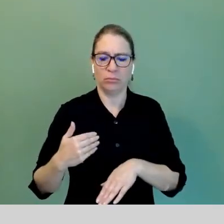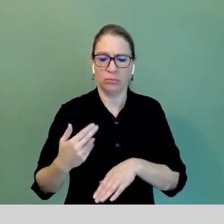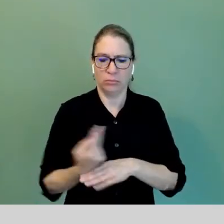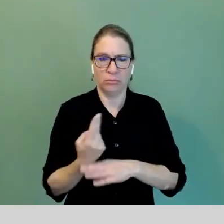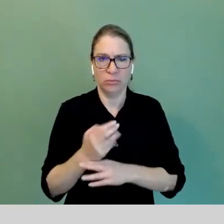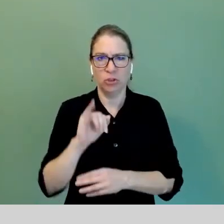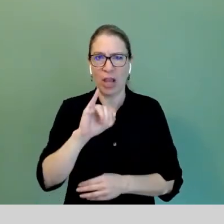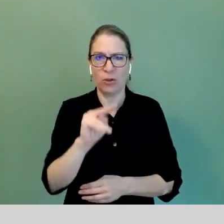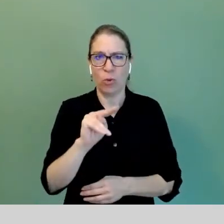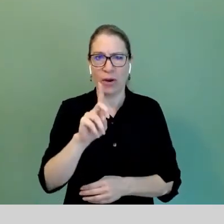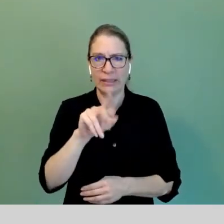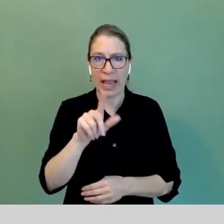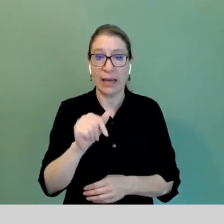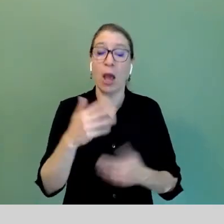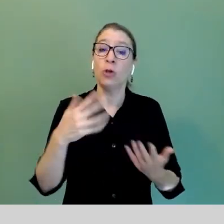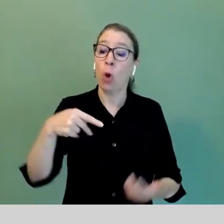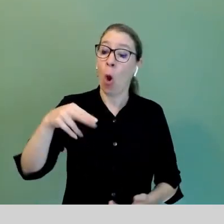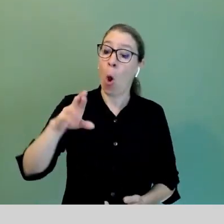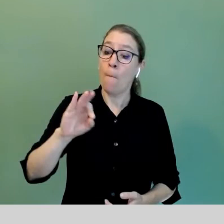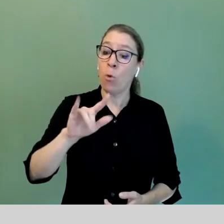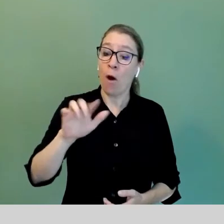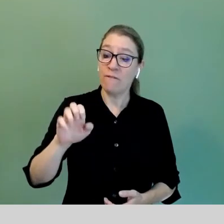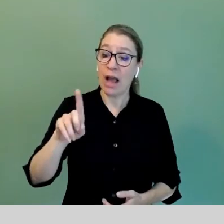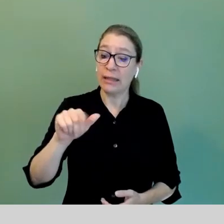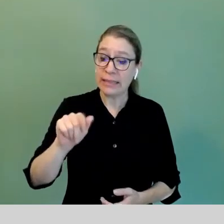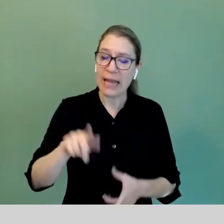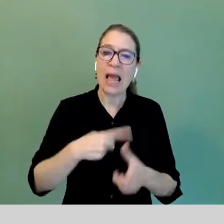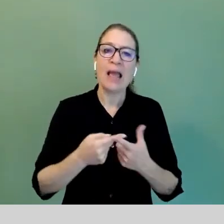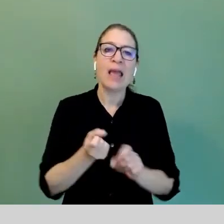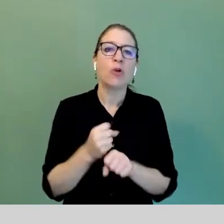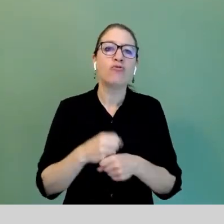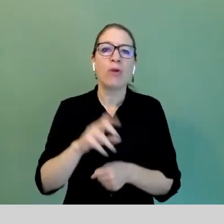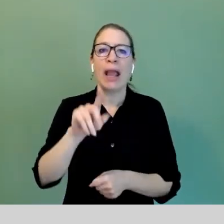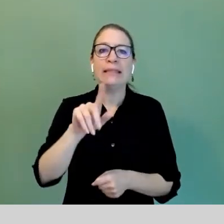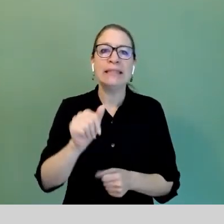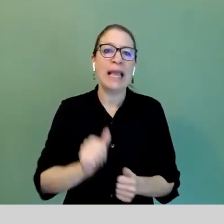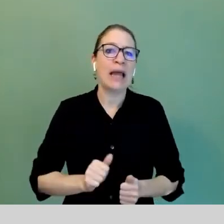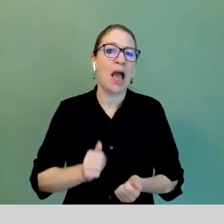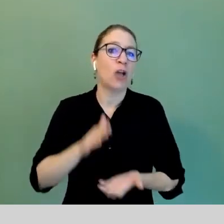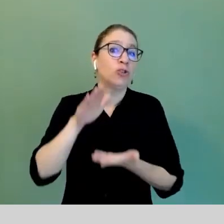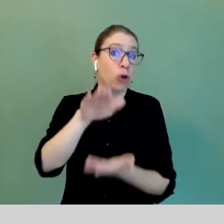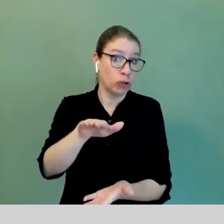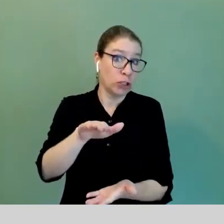So I want to profile the data and then create some data assertions based on the profile results,